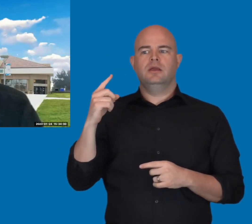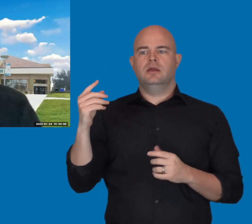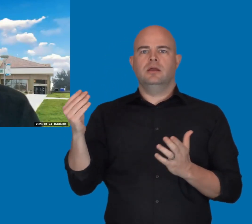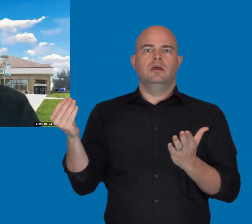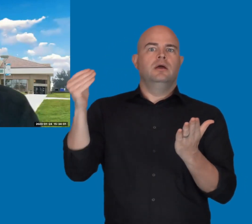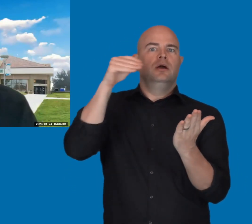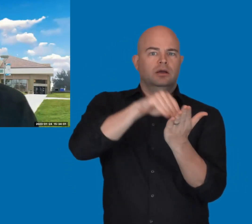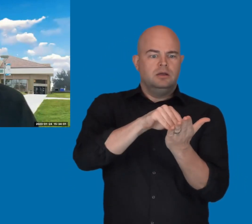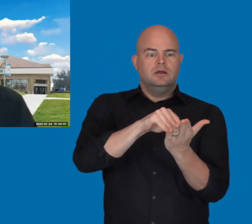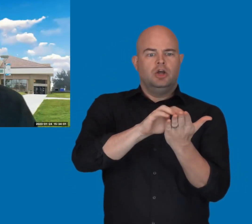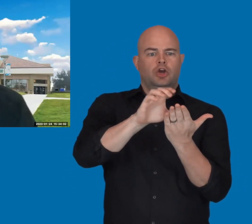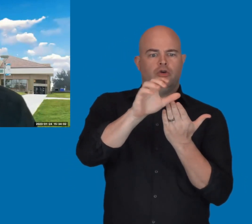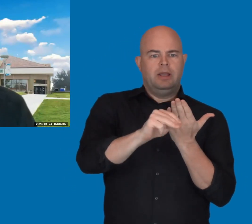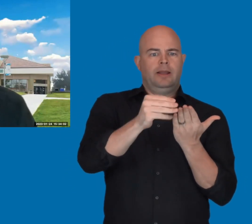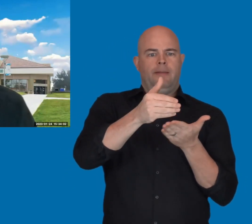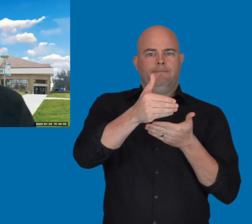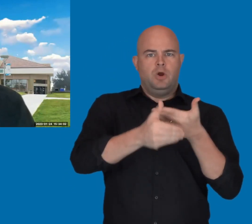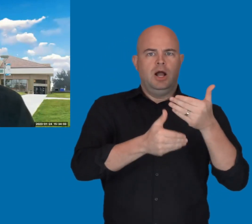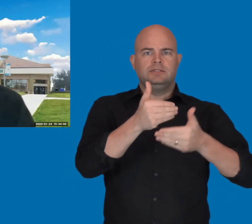but that's really beyond the per view of the Curriculum Committee.